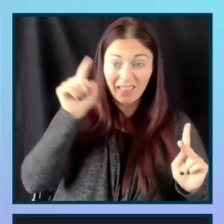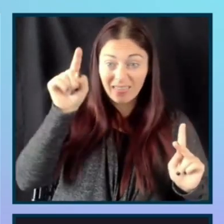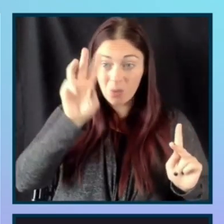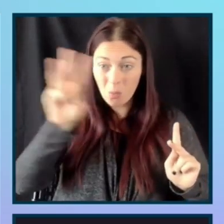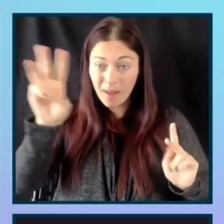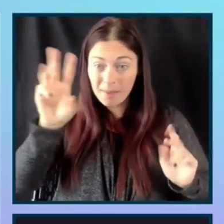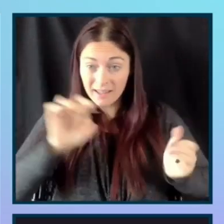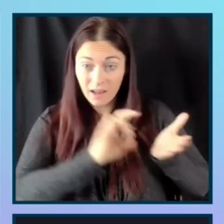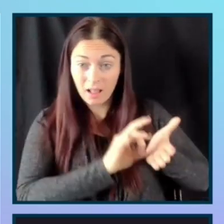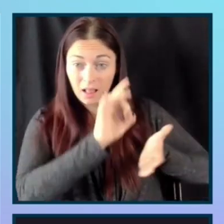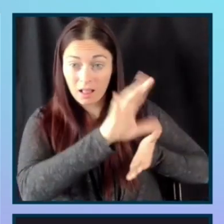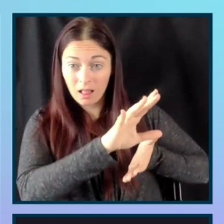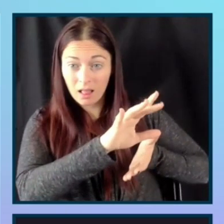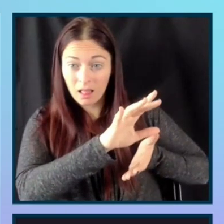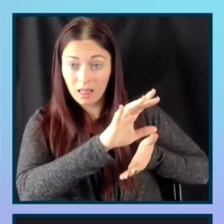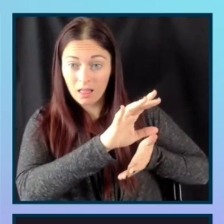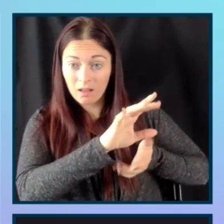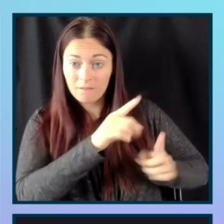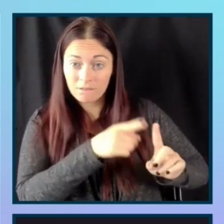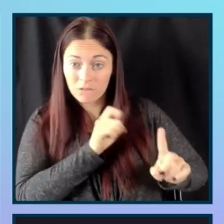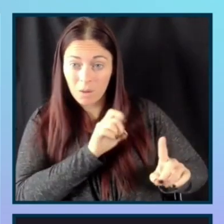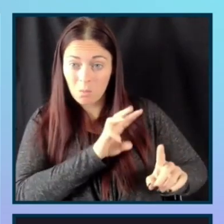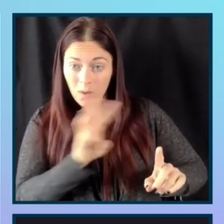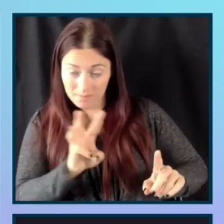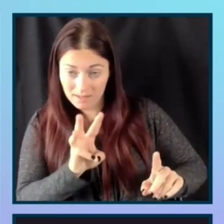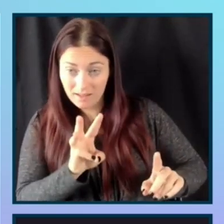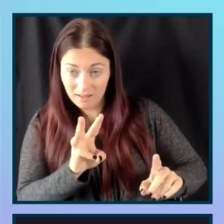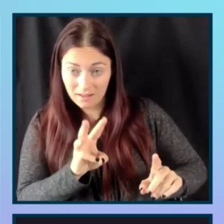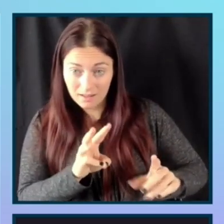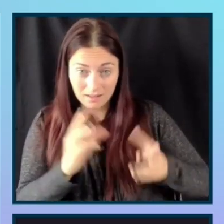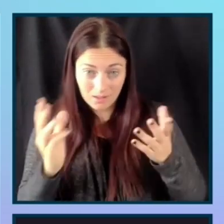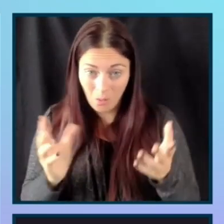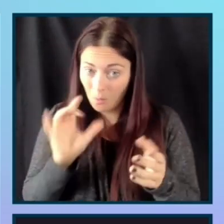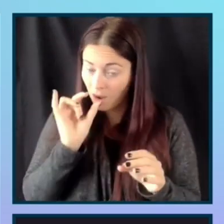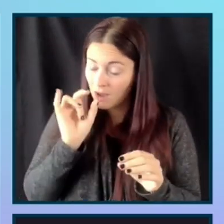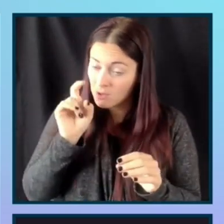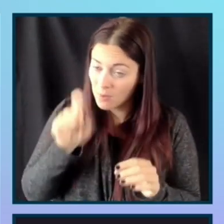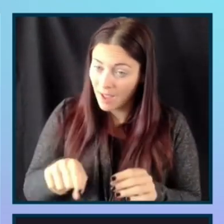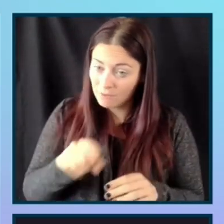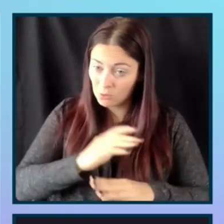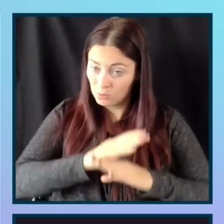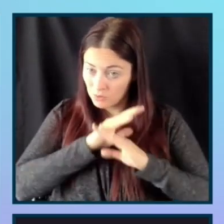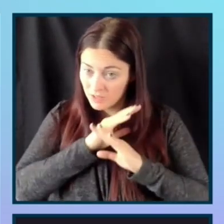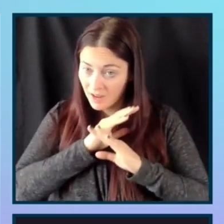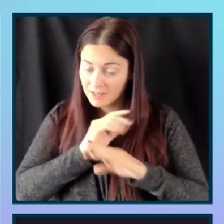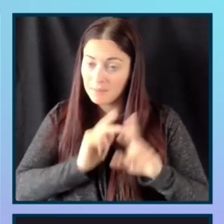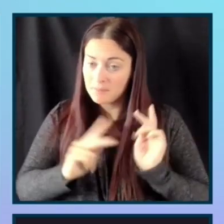who may be able to misuse this. I, as much as anybody can think of workarounds